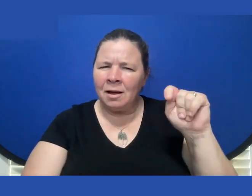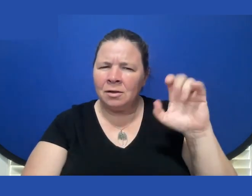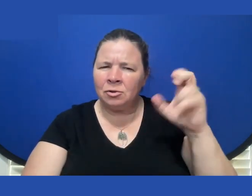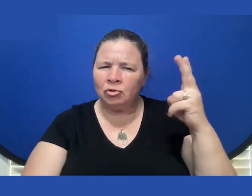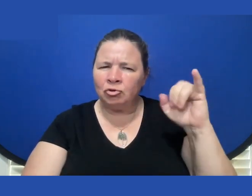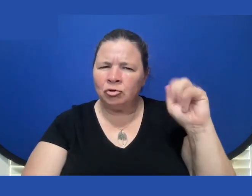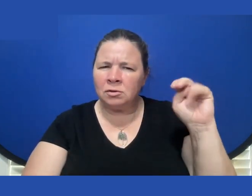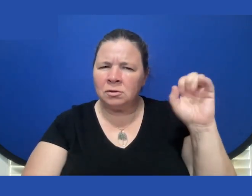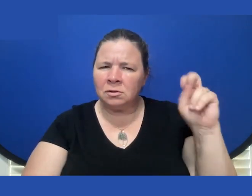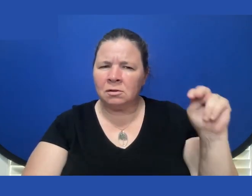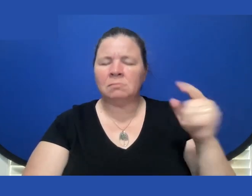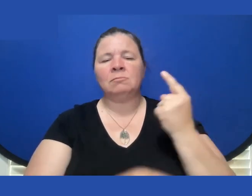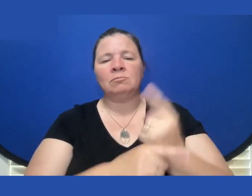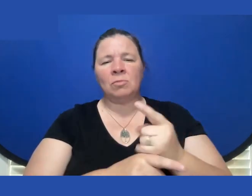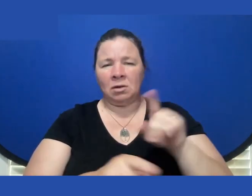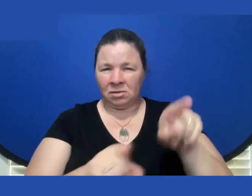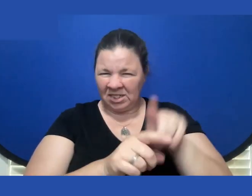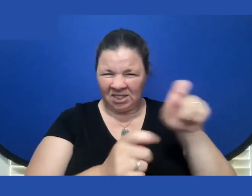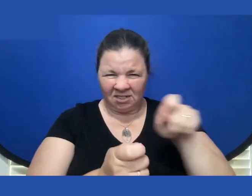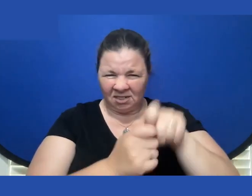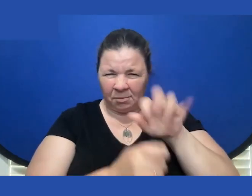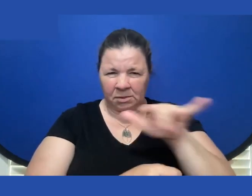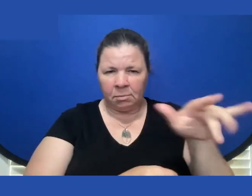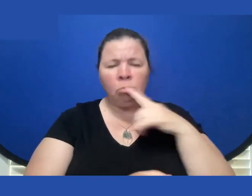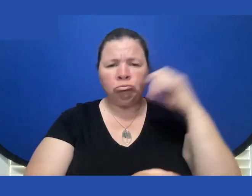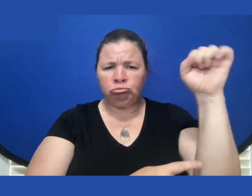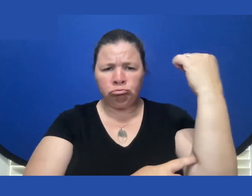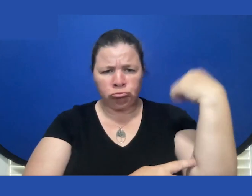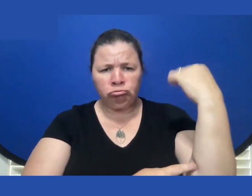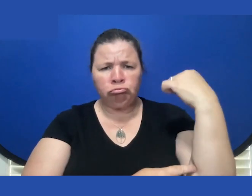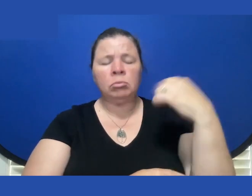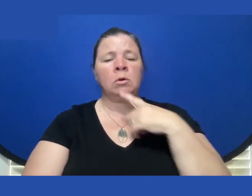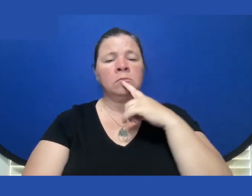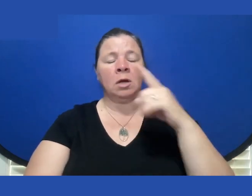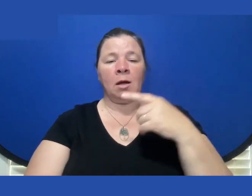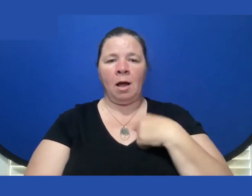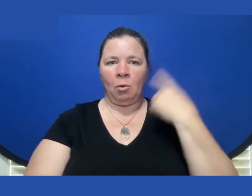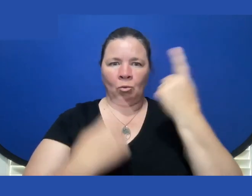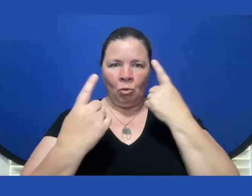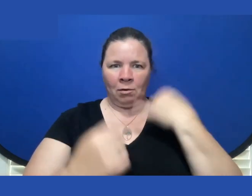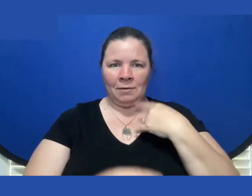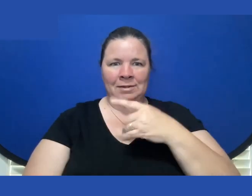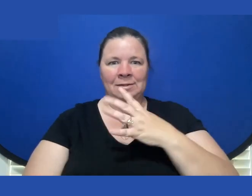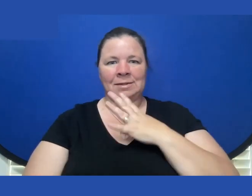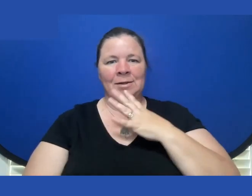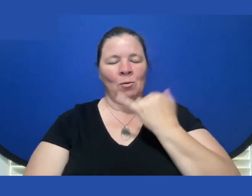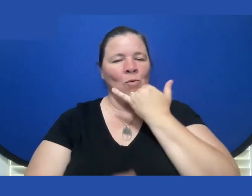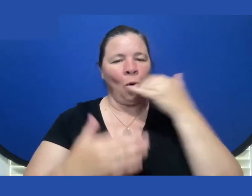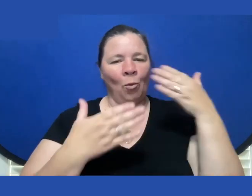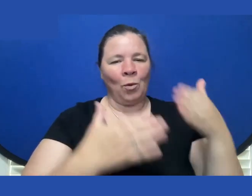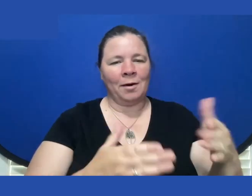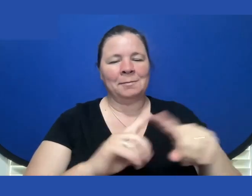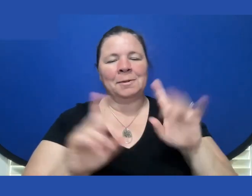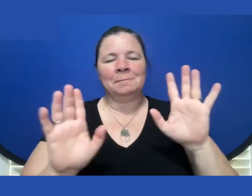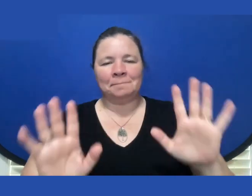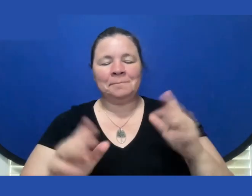Yeah, that's right. Okay. Perfect. Okay. I was thinking, "Well, what if it's Atchison, and I've got it all wrong?" But anyway, now I've said it both ways. So, thank you so much for being here,